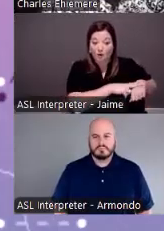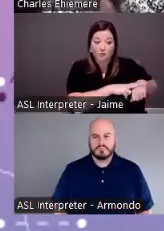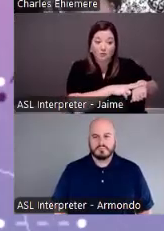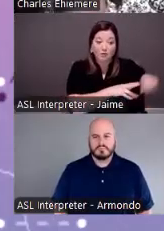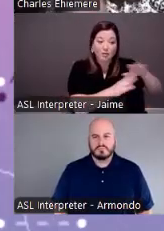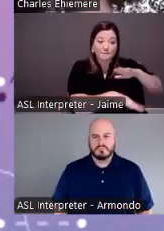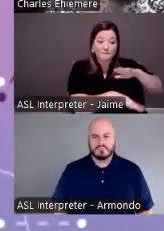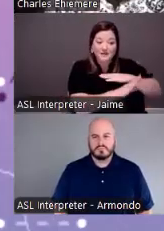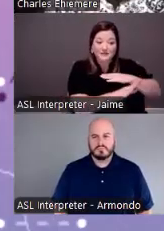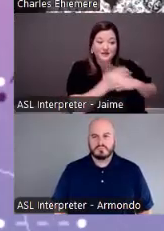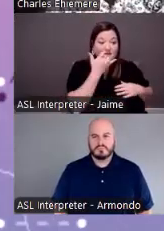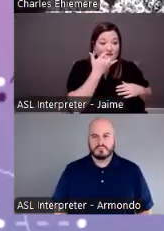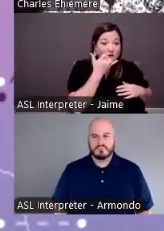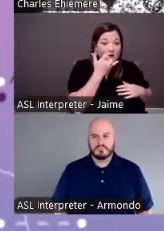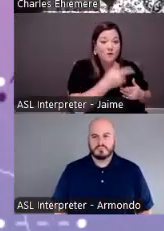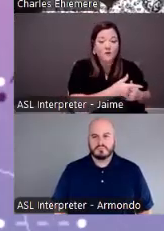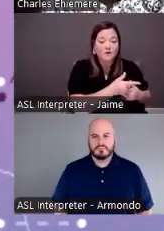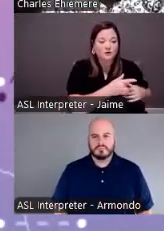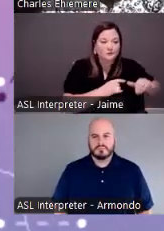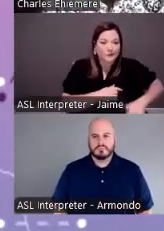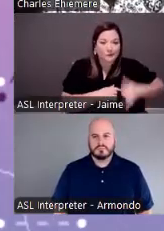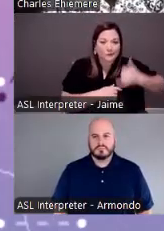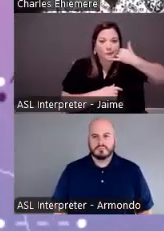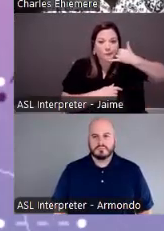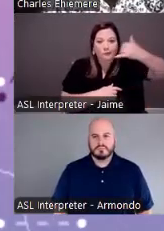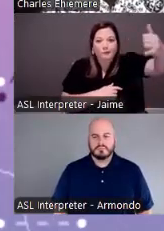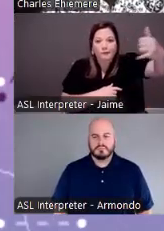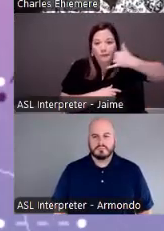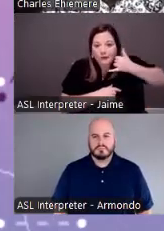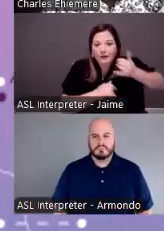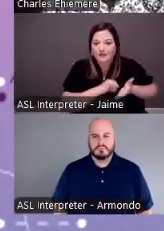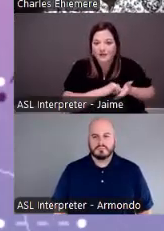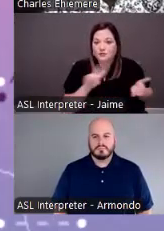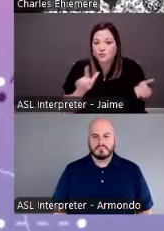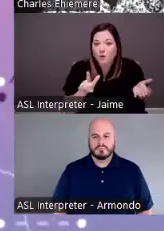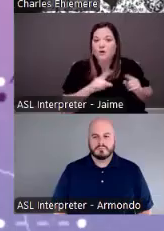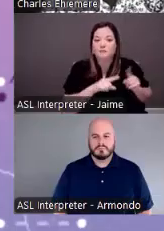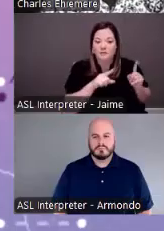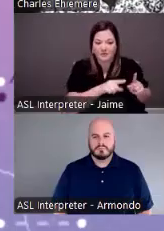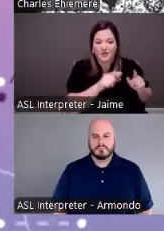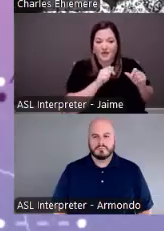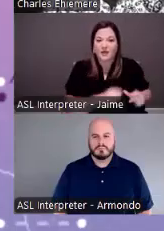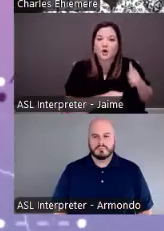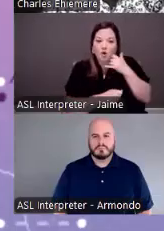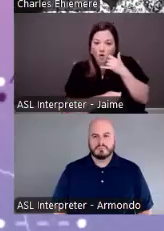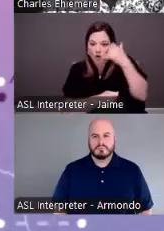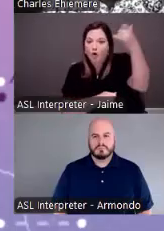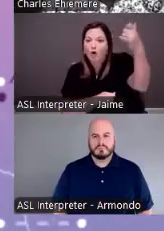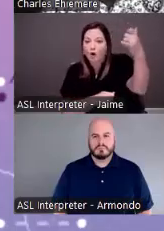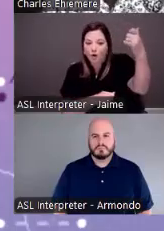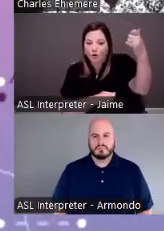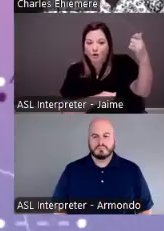is just for them to answer call, they will call a short code, 5432.